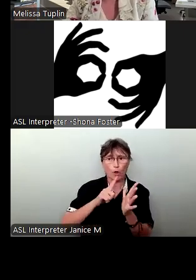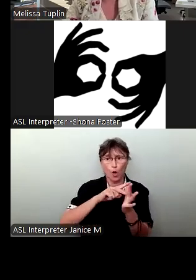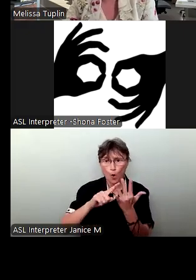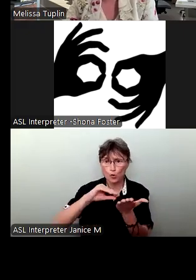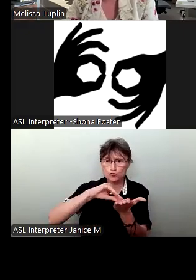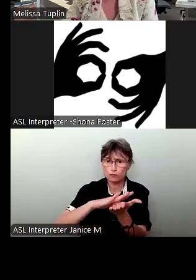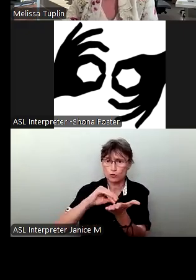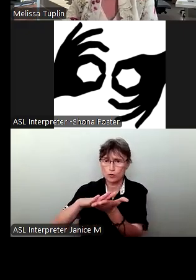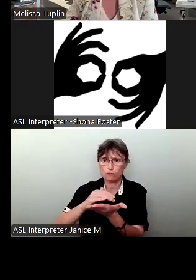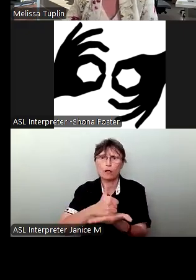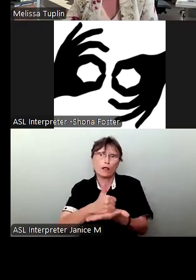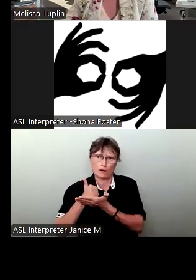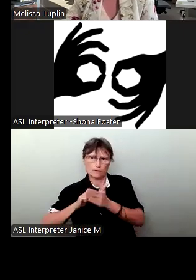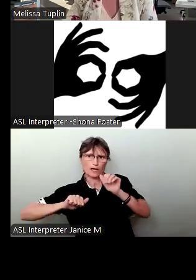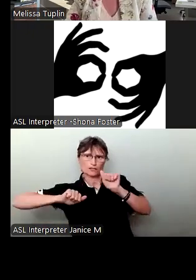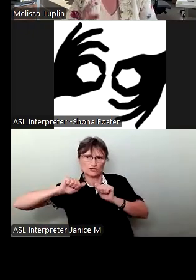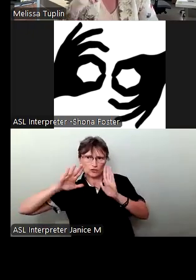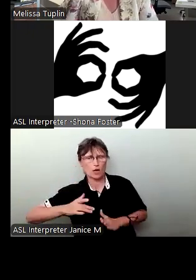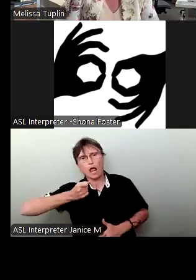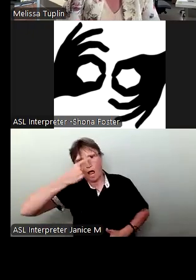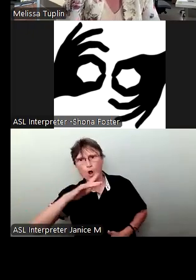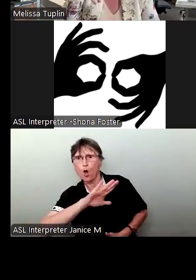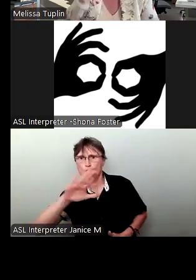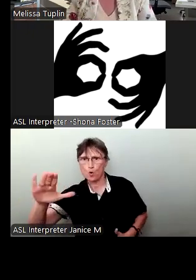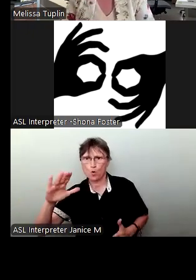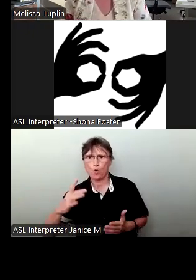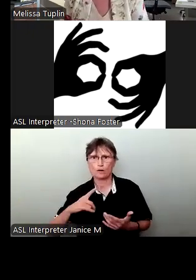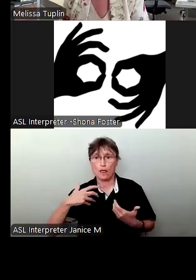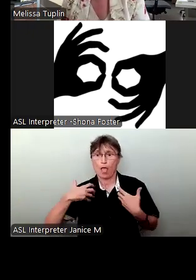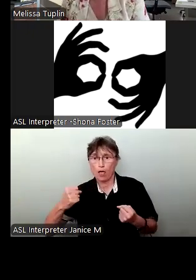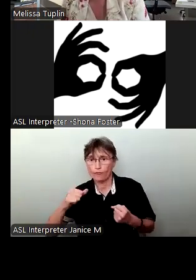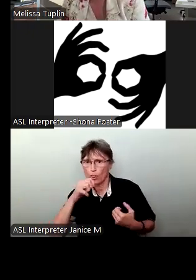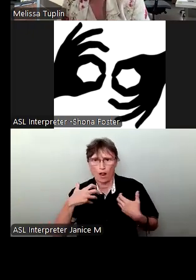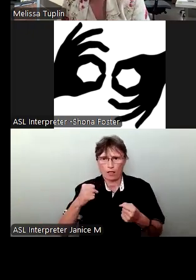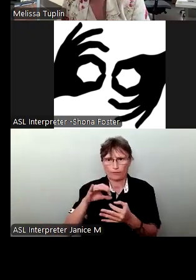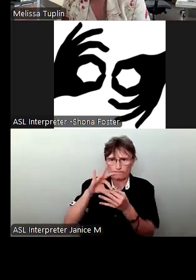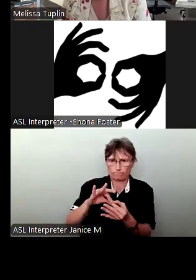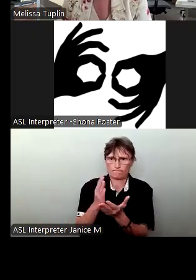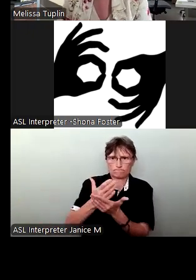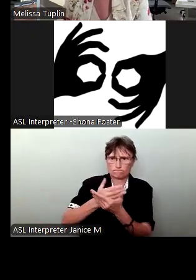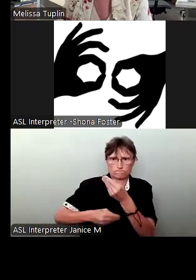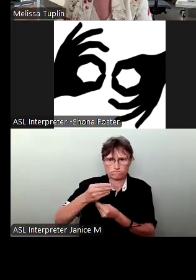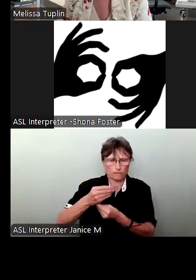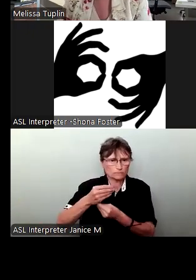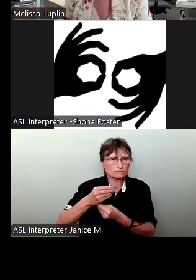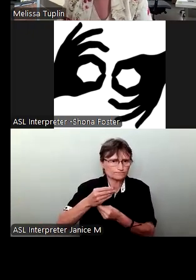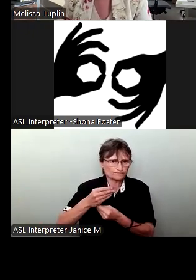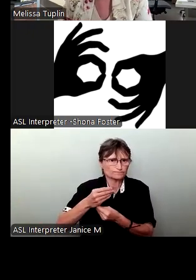assessment. So again, feel free to use support material to reference longer documents. You know,